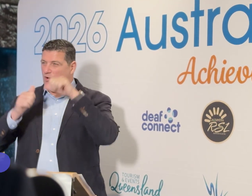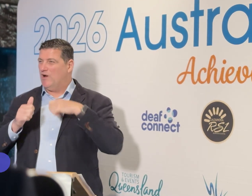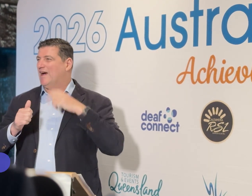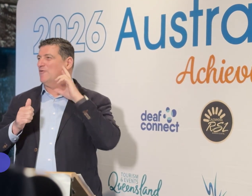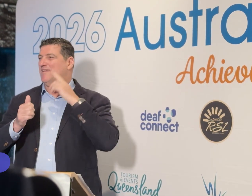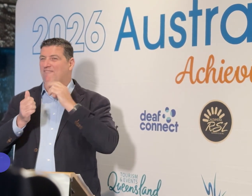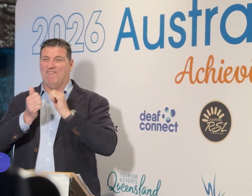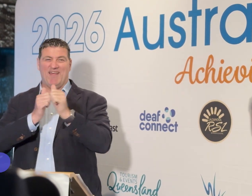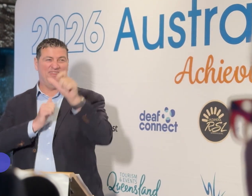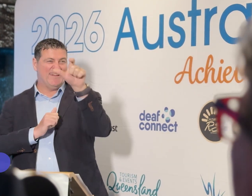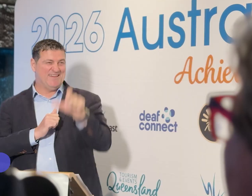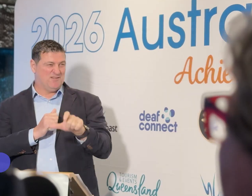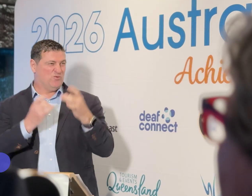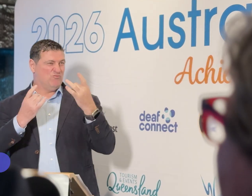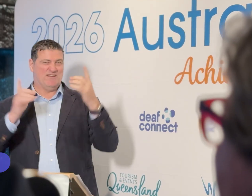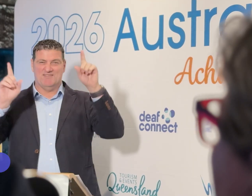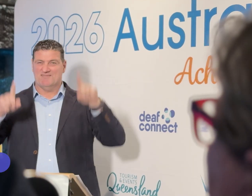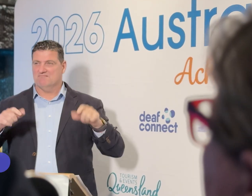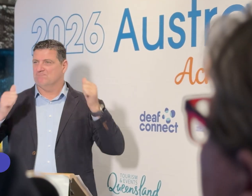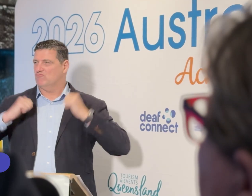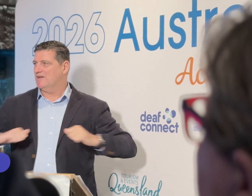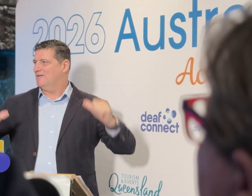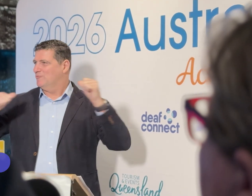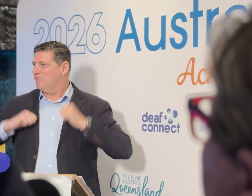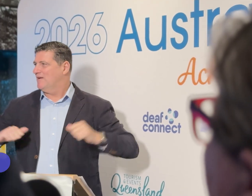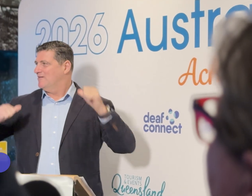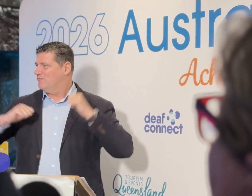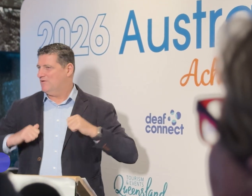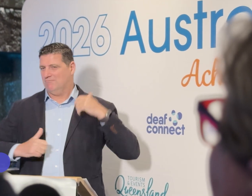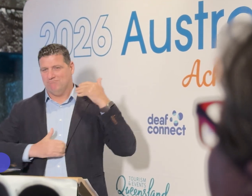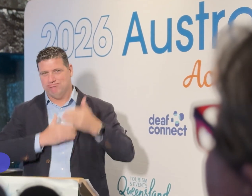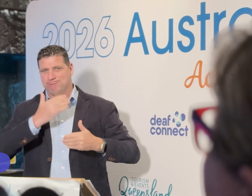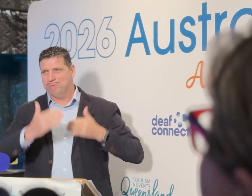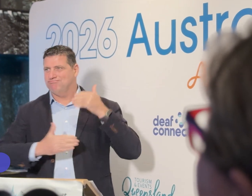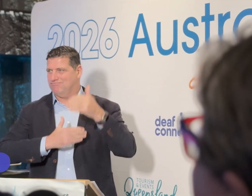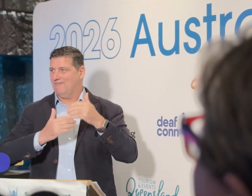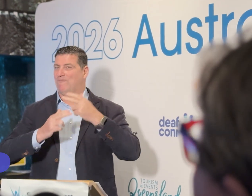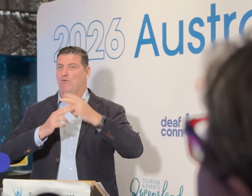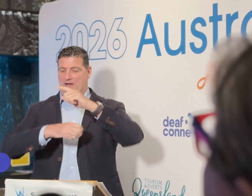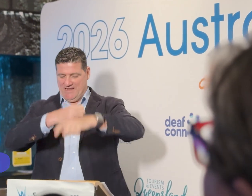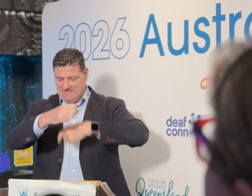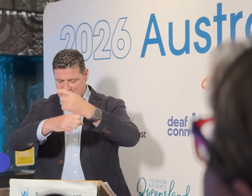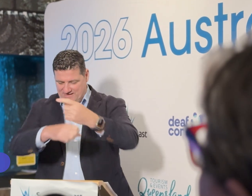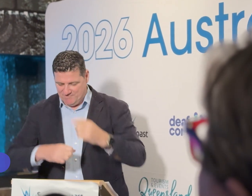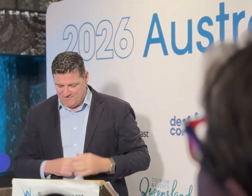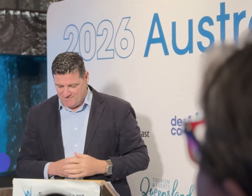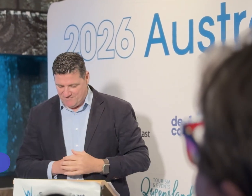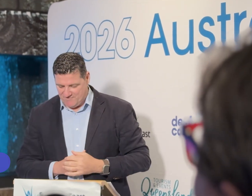I know our Deaf athletes are already training hard, ready for next year's competitions.